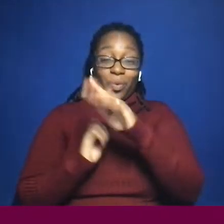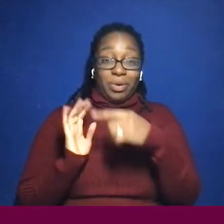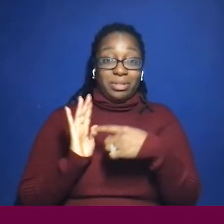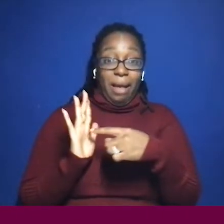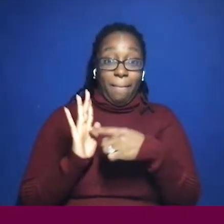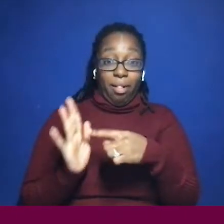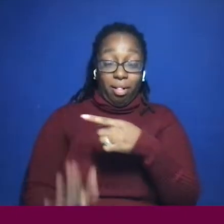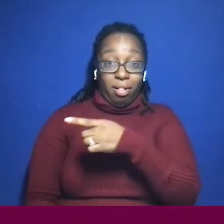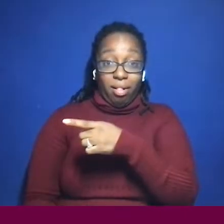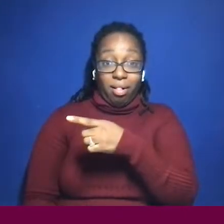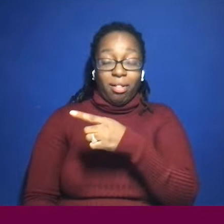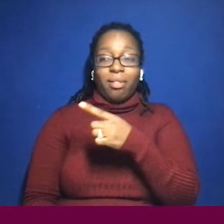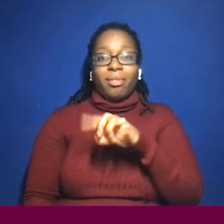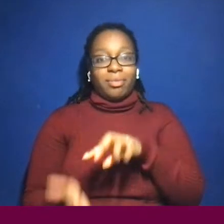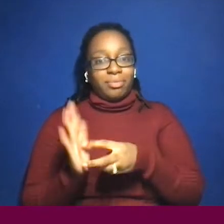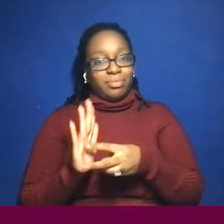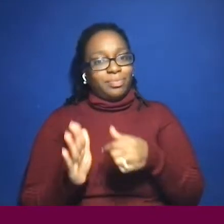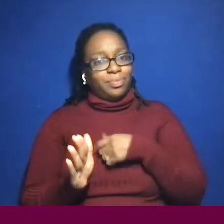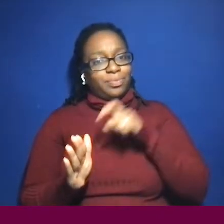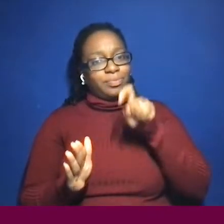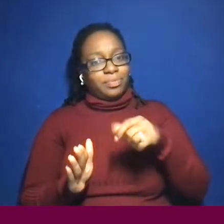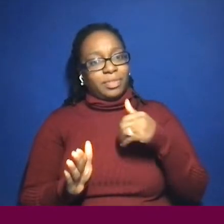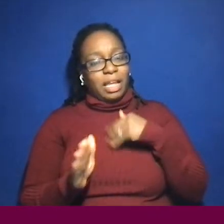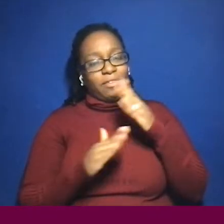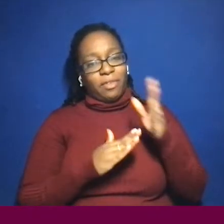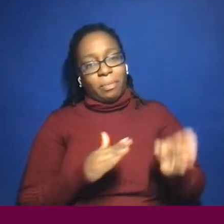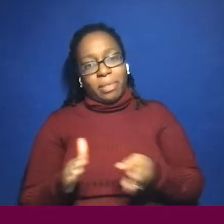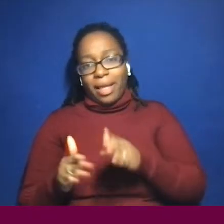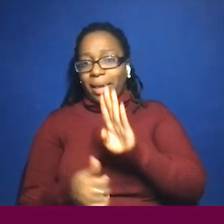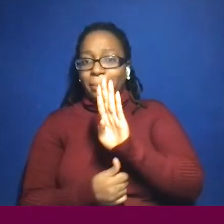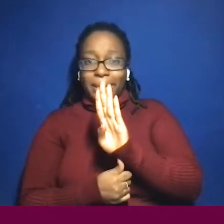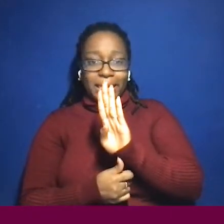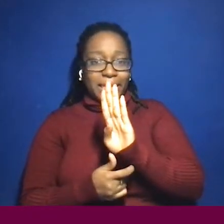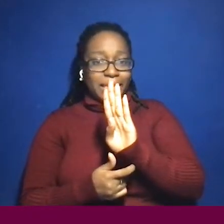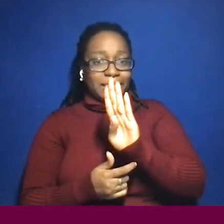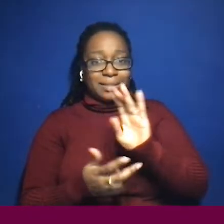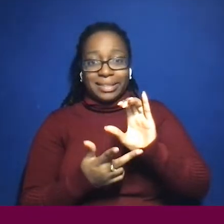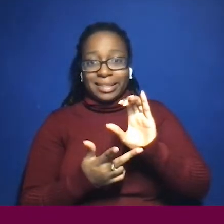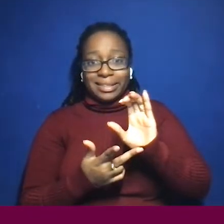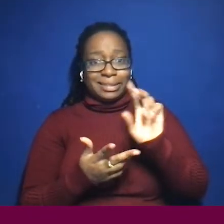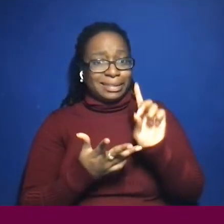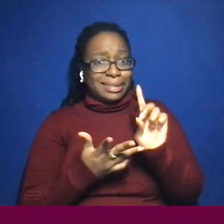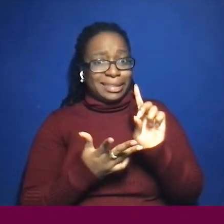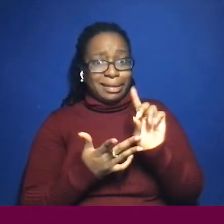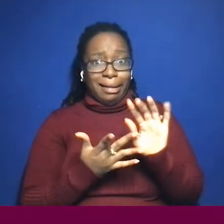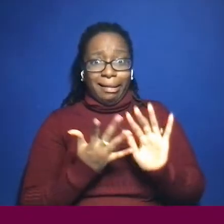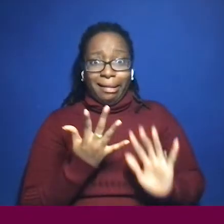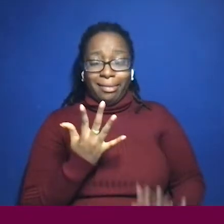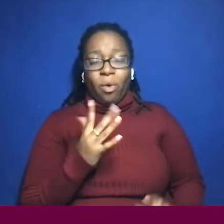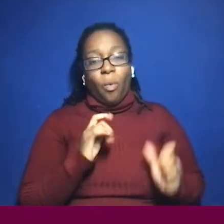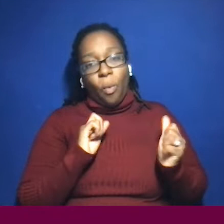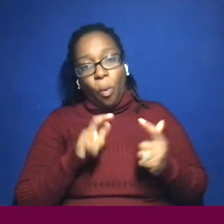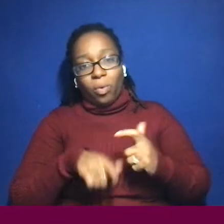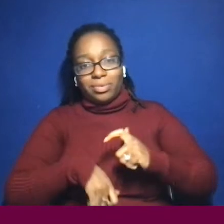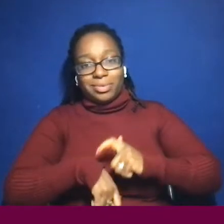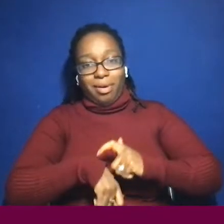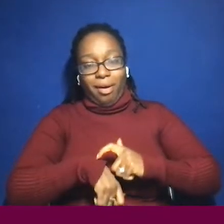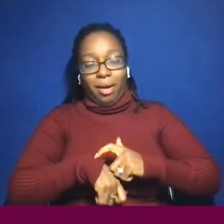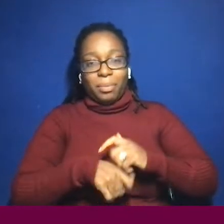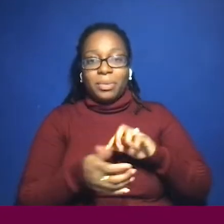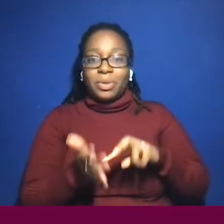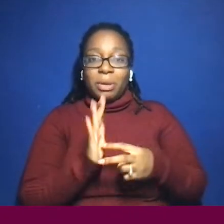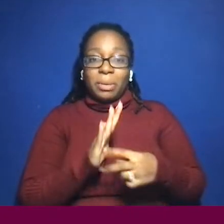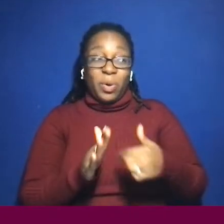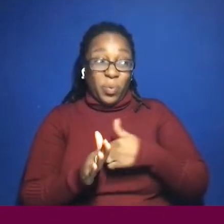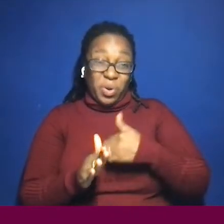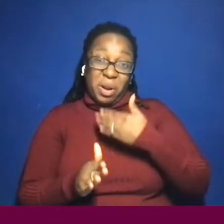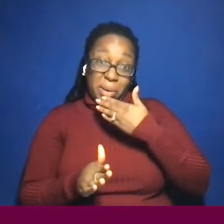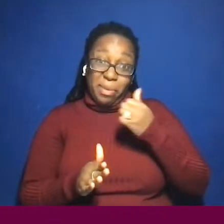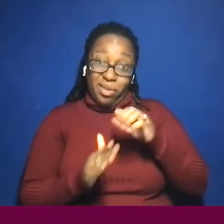we have to go to plan B and C and D all the time. So we're actually much better at planning for